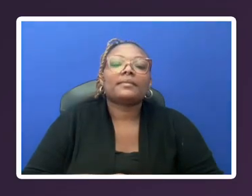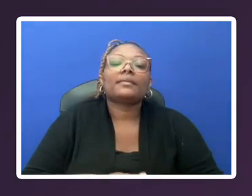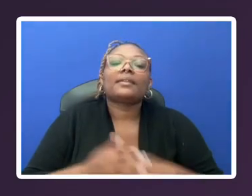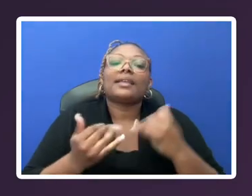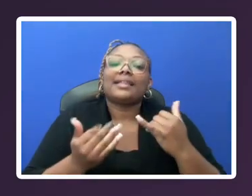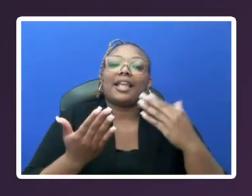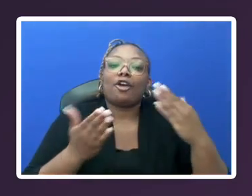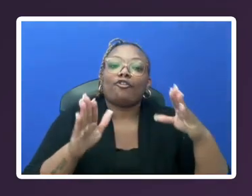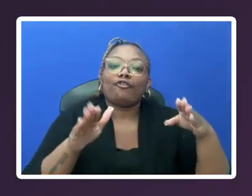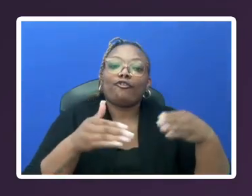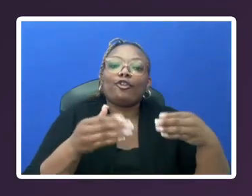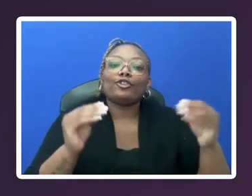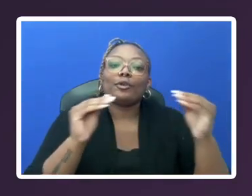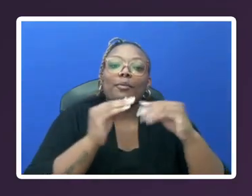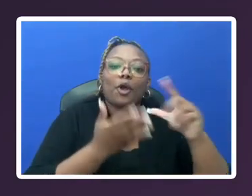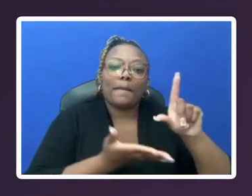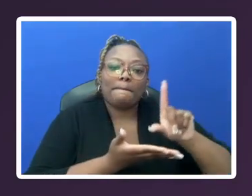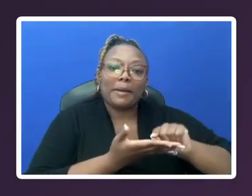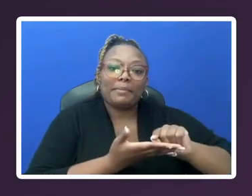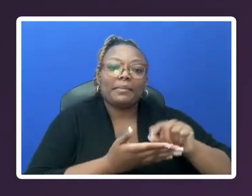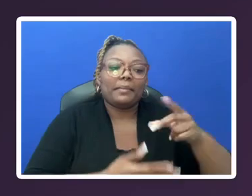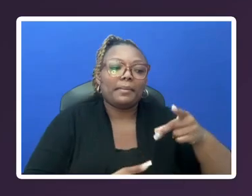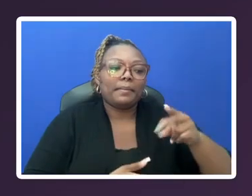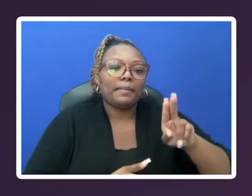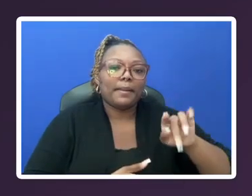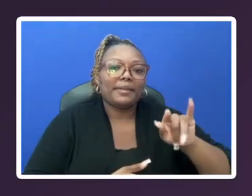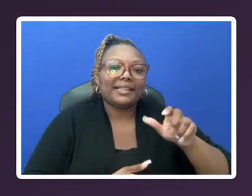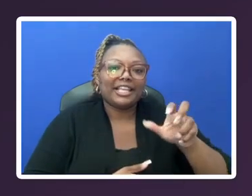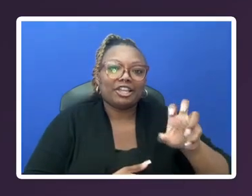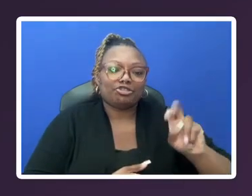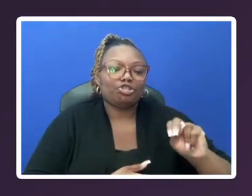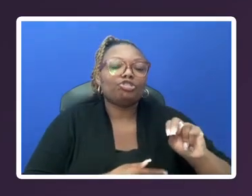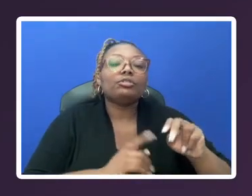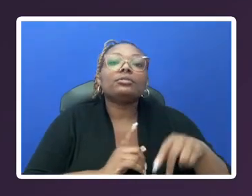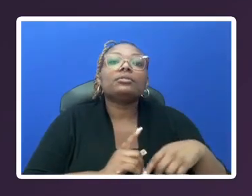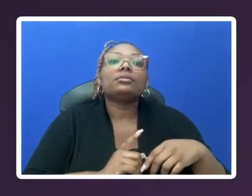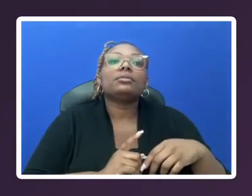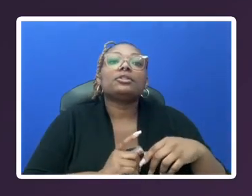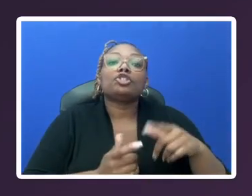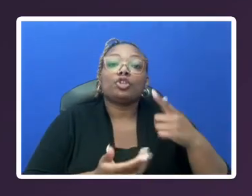So this is a really good question. "What was the publishing process for all of the stories that